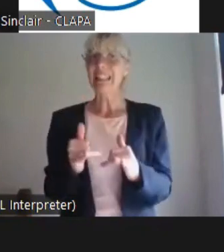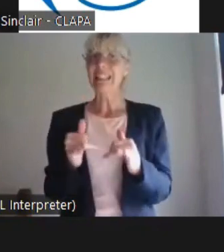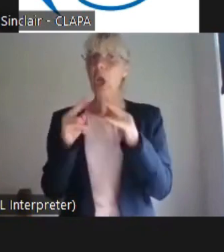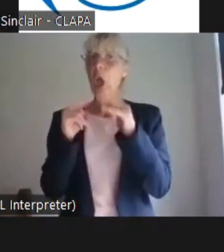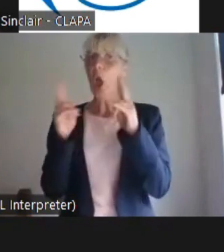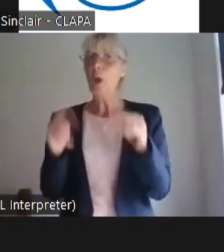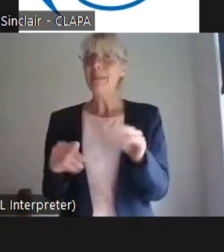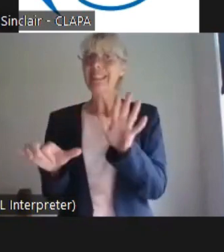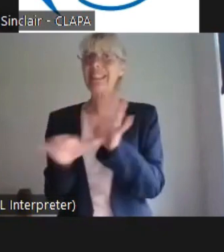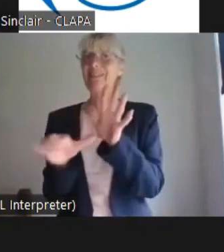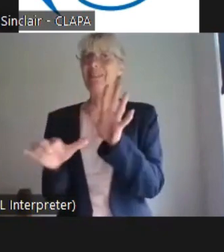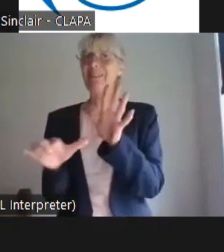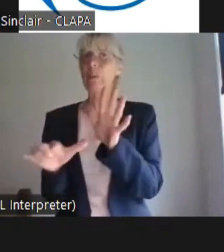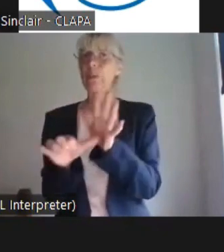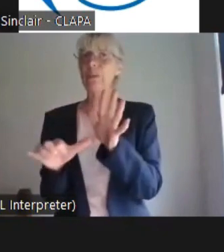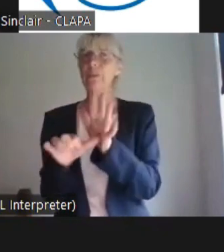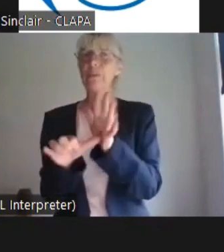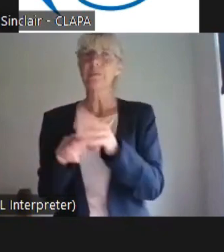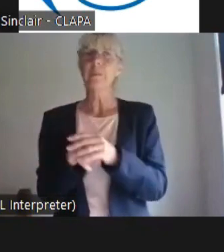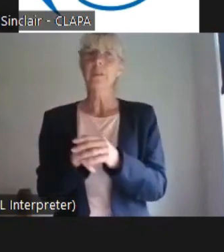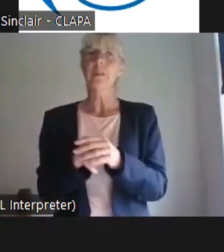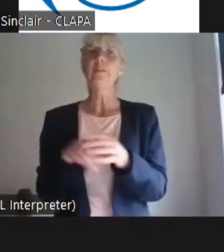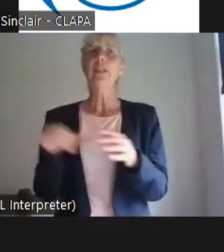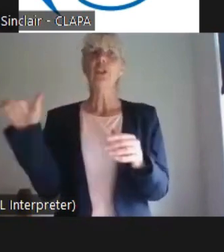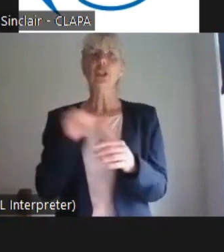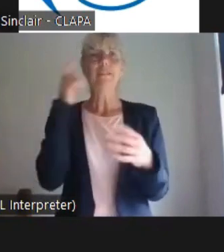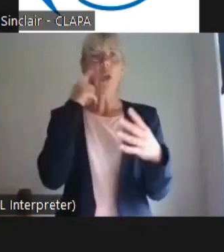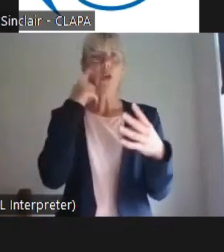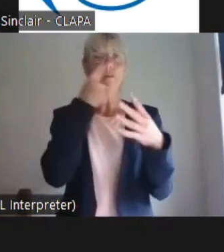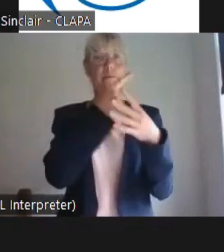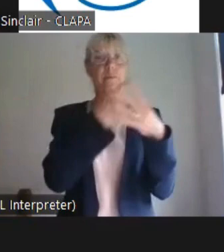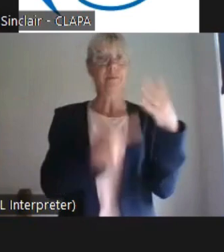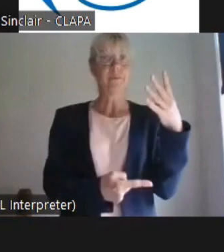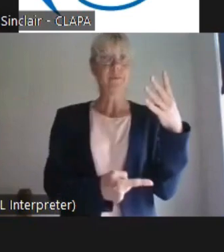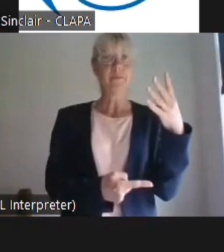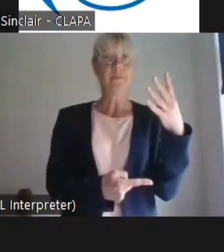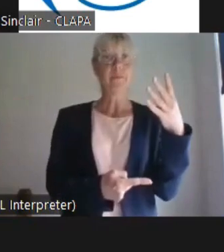are the things you'd look out for also there was a checklist in newborn hearing screen checklist